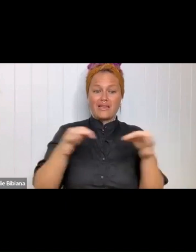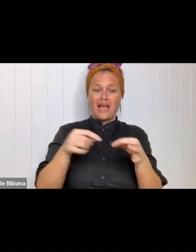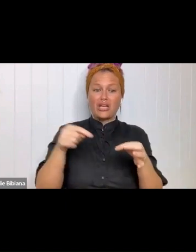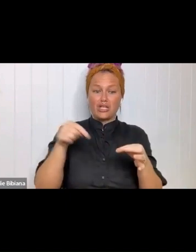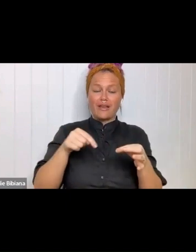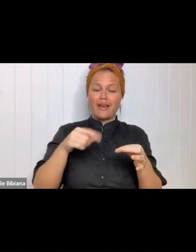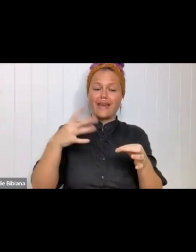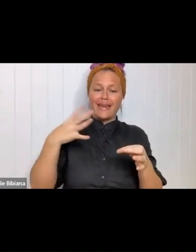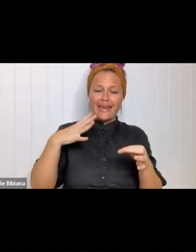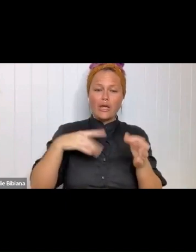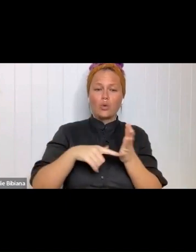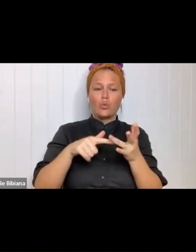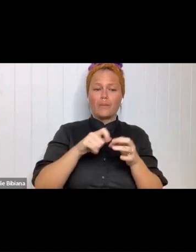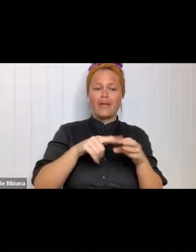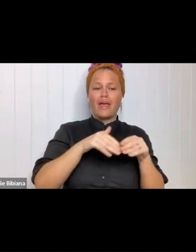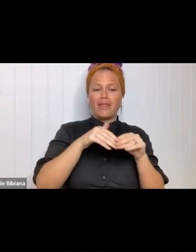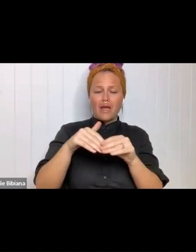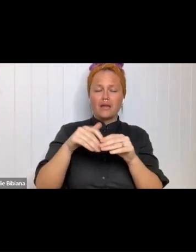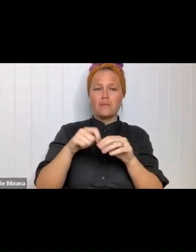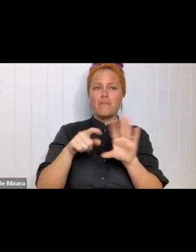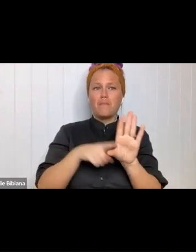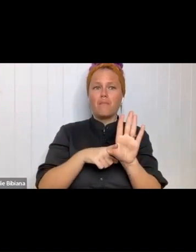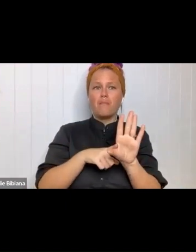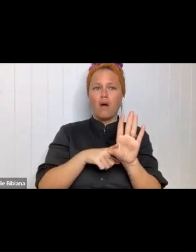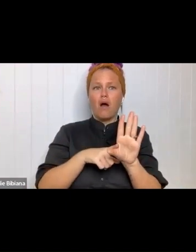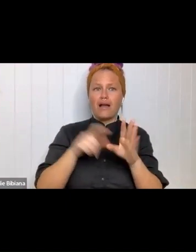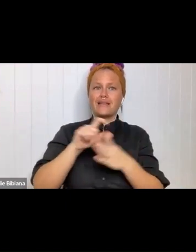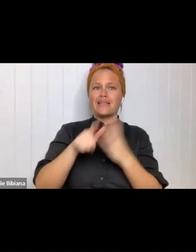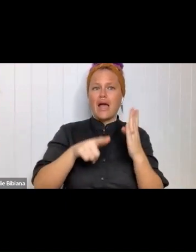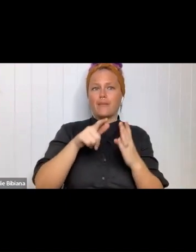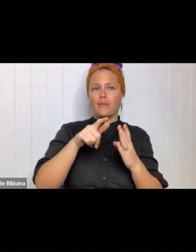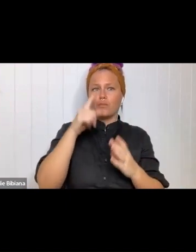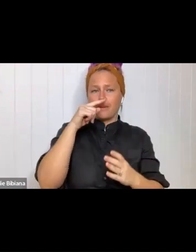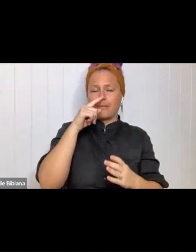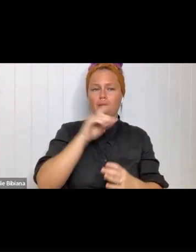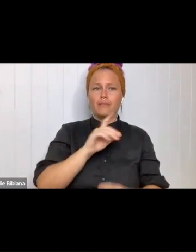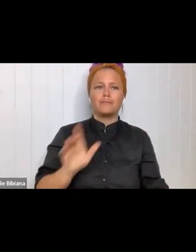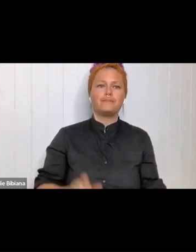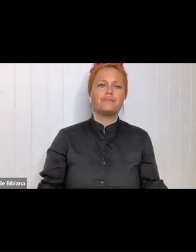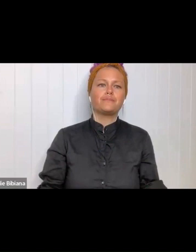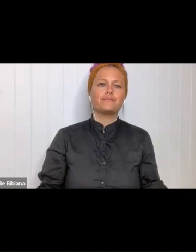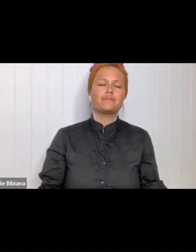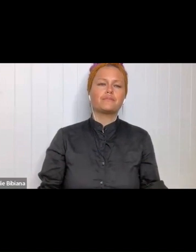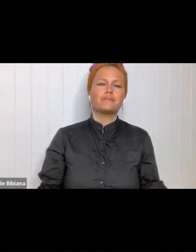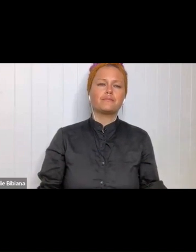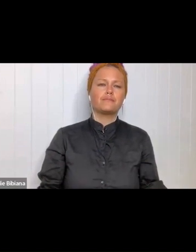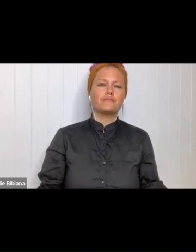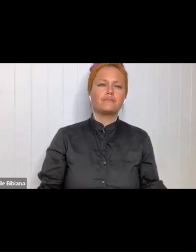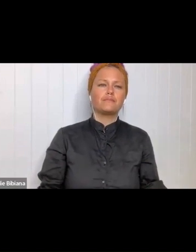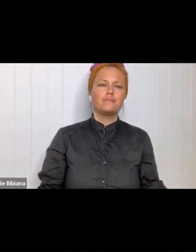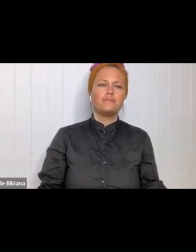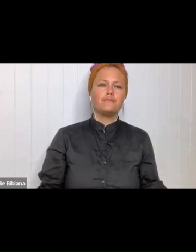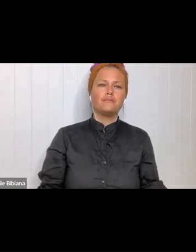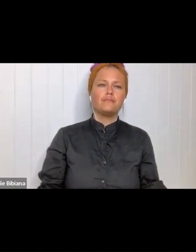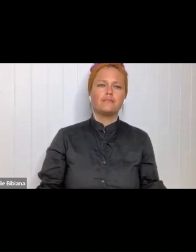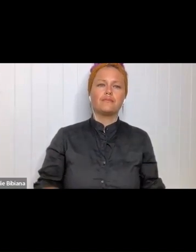led by, by the state disabled person. And we talk a lot about